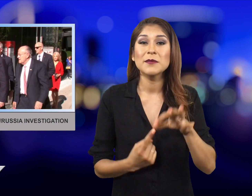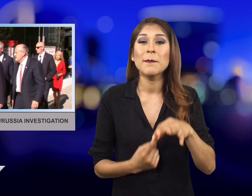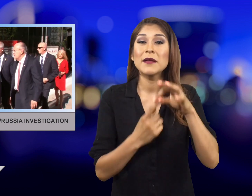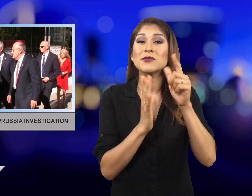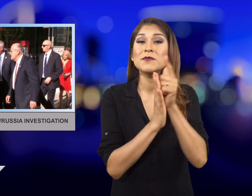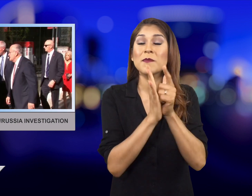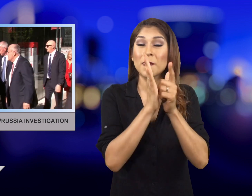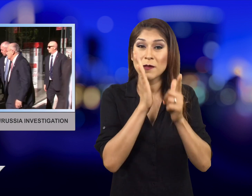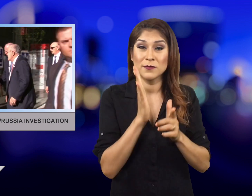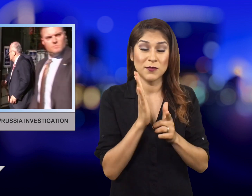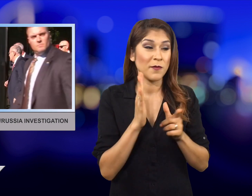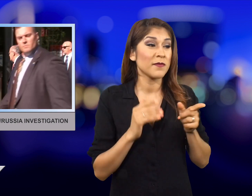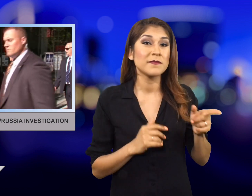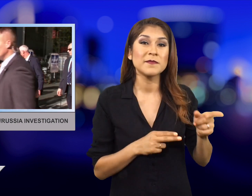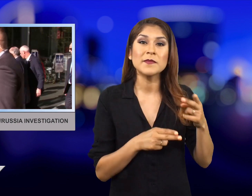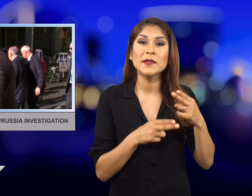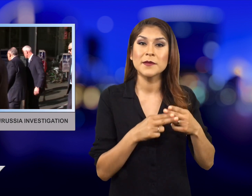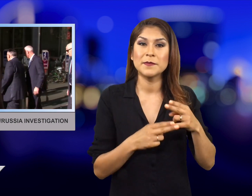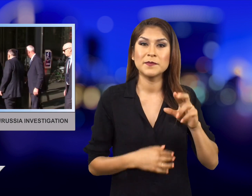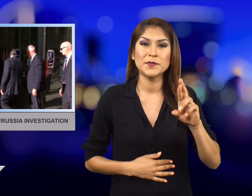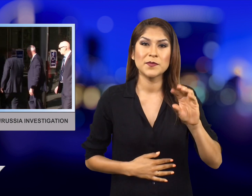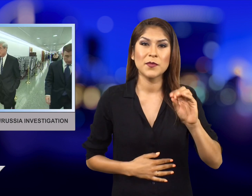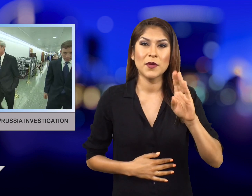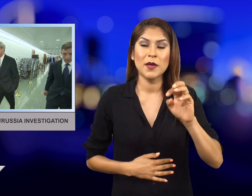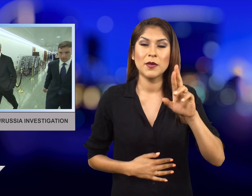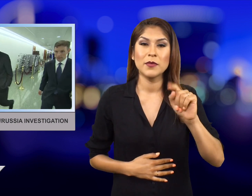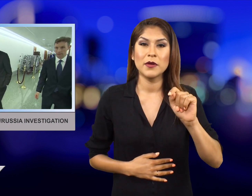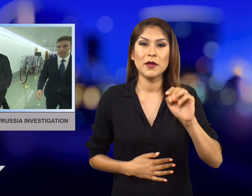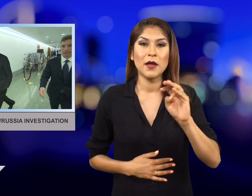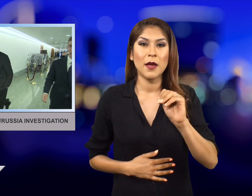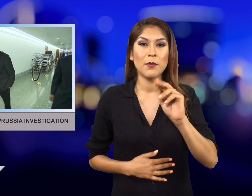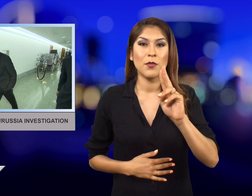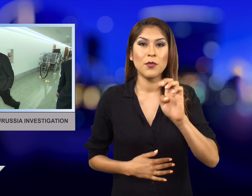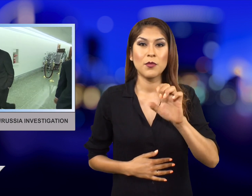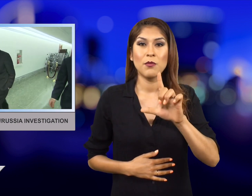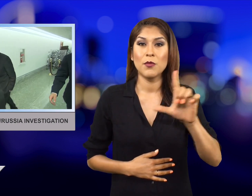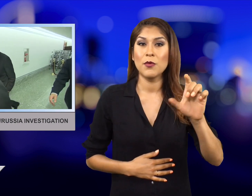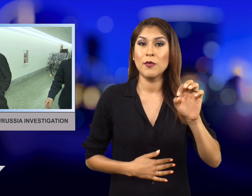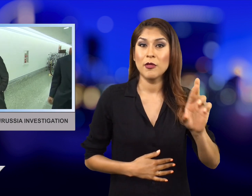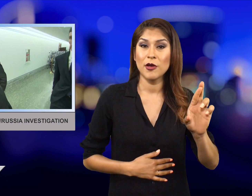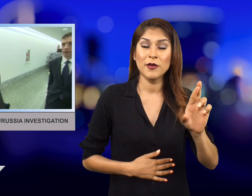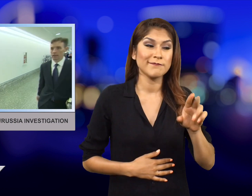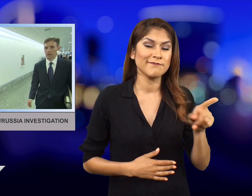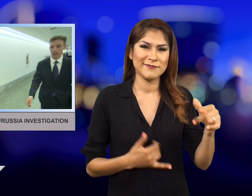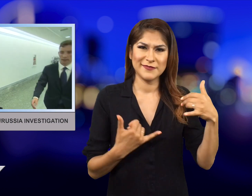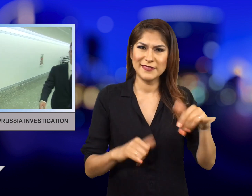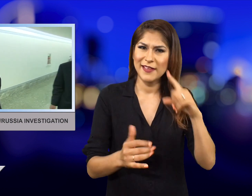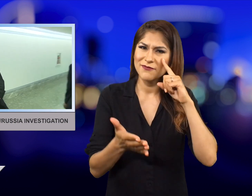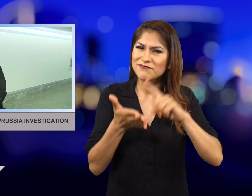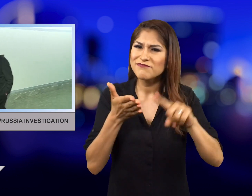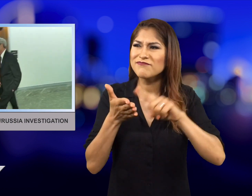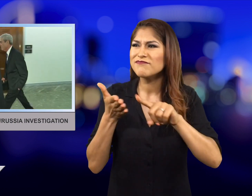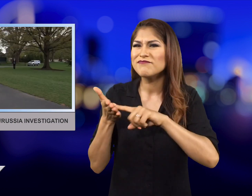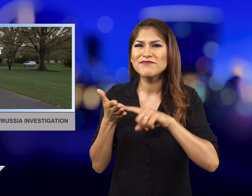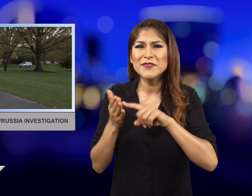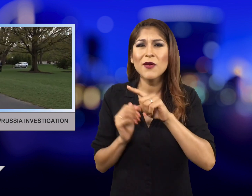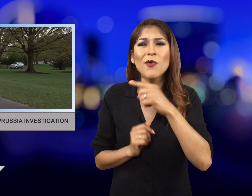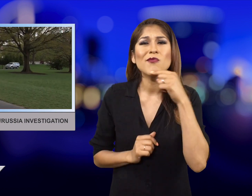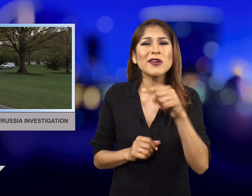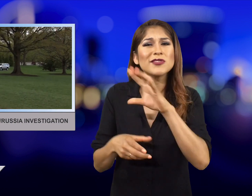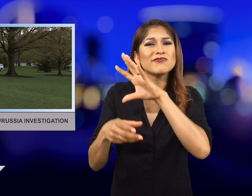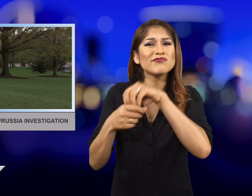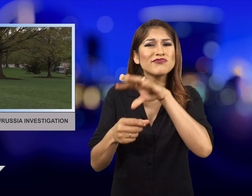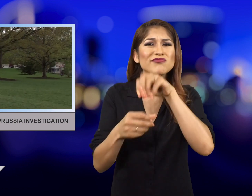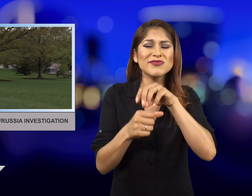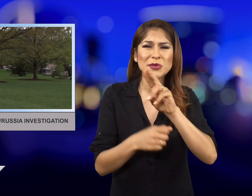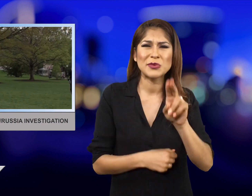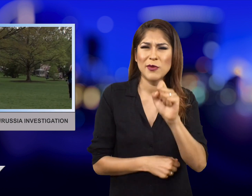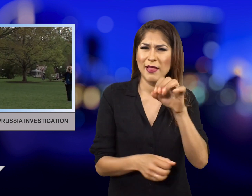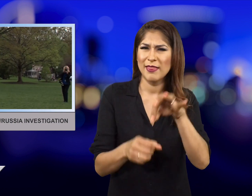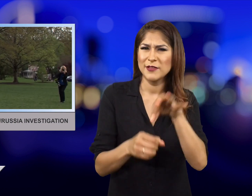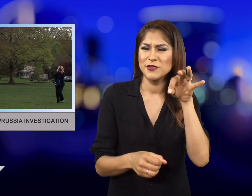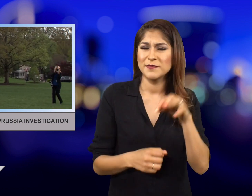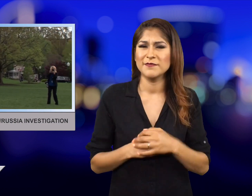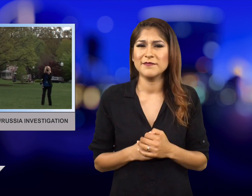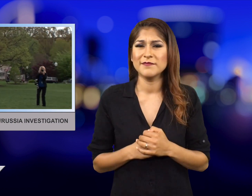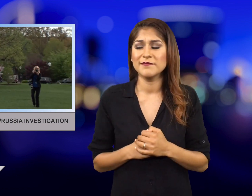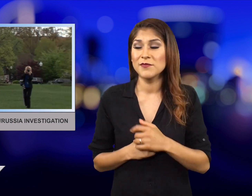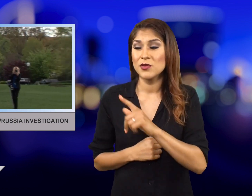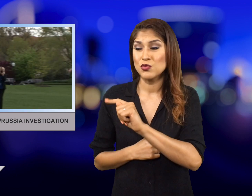Special Counsel Robert Mueller's investigation into Russian interference continues.